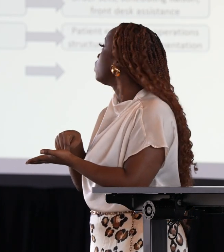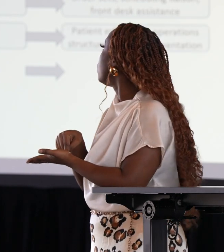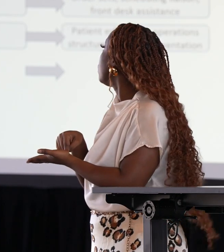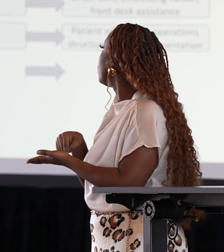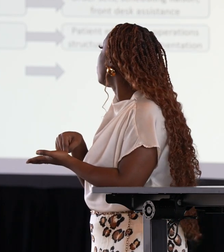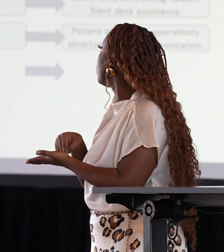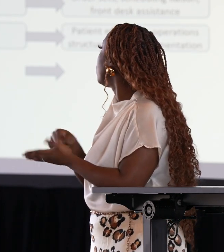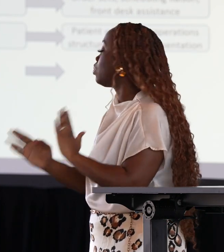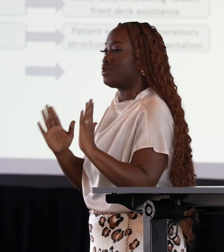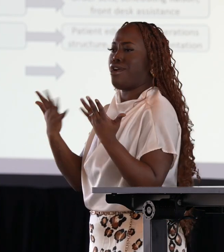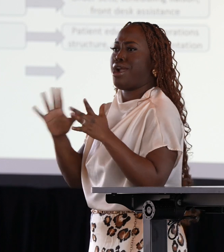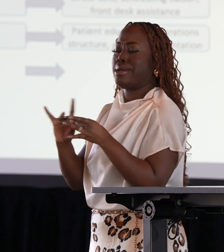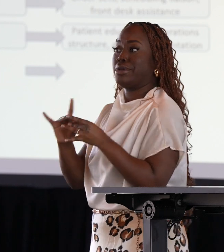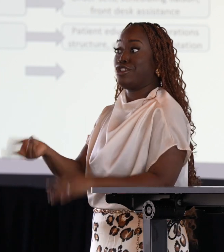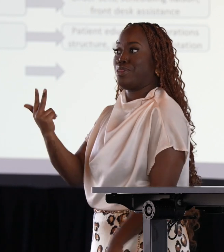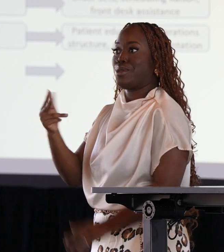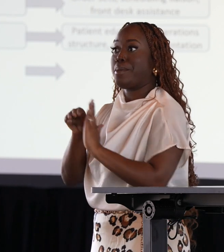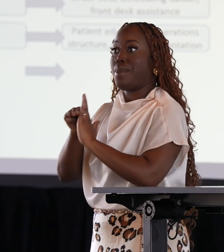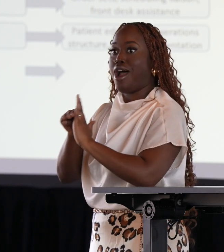I already mentioned three of those models are a billable